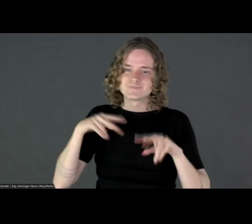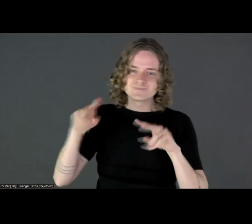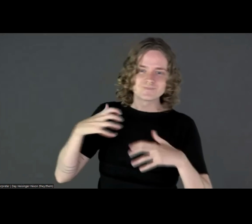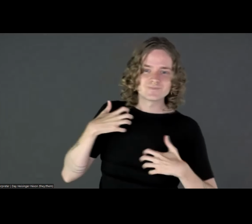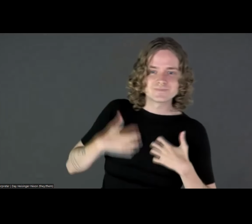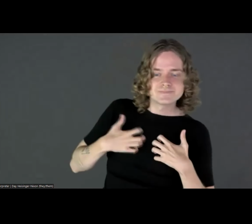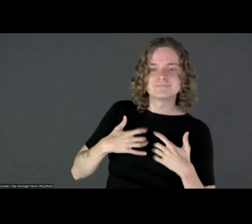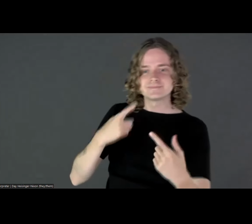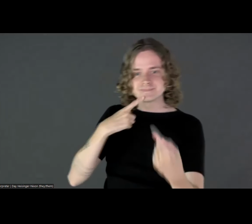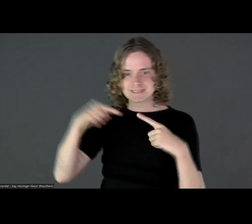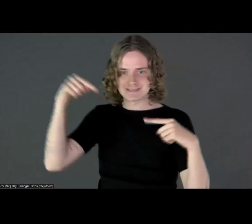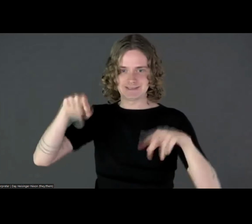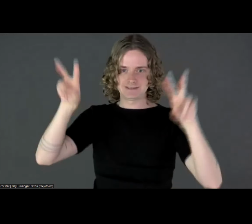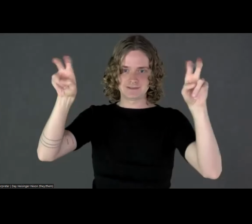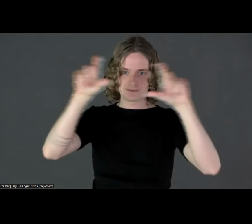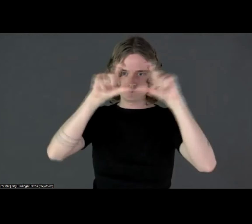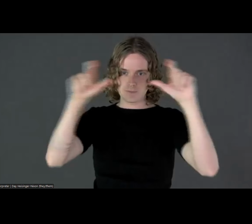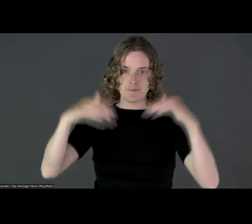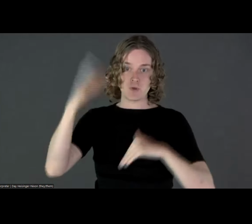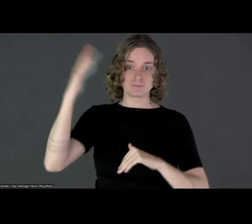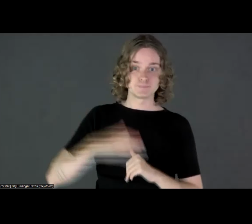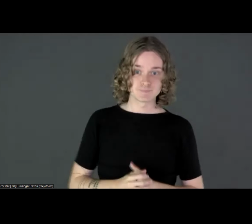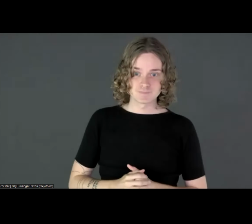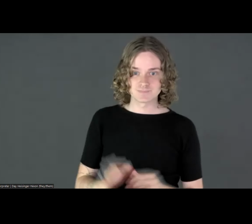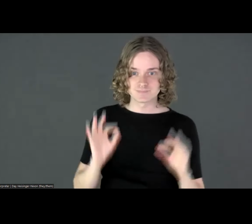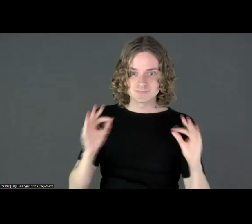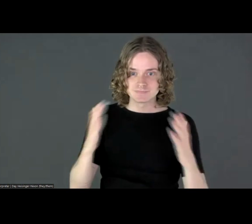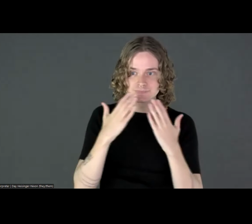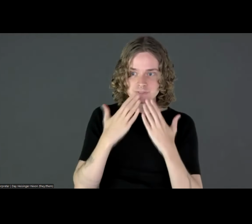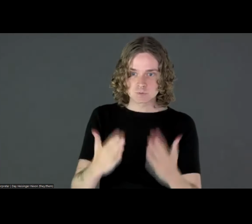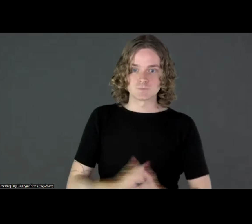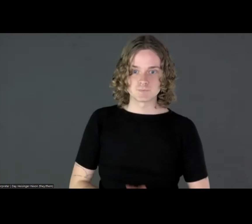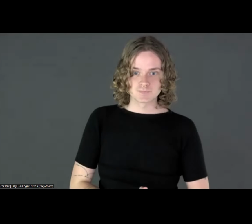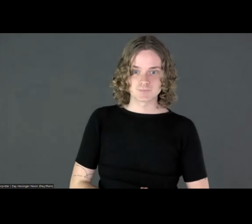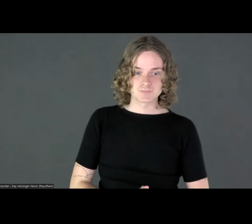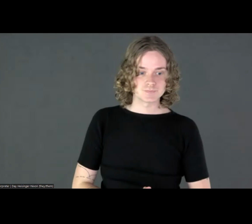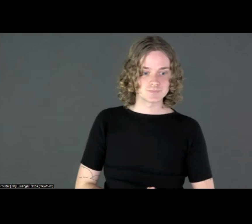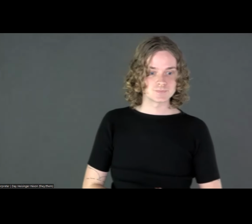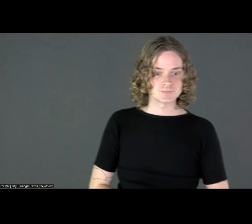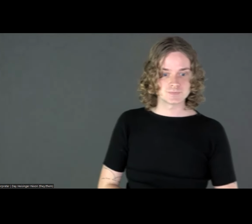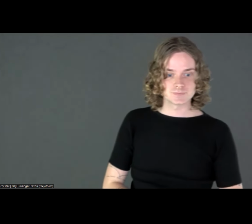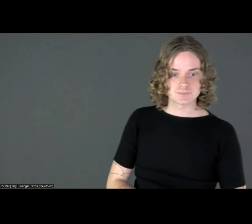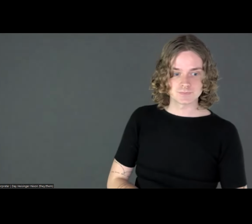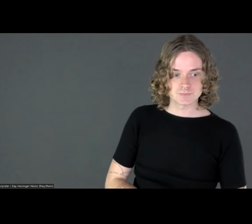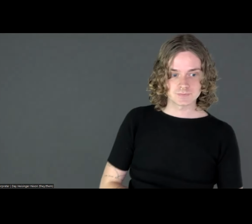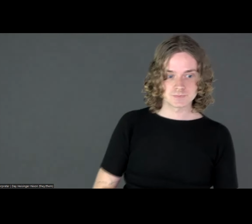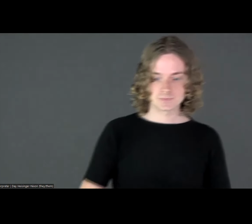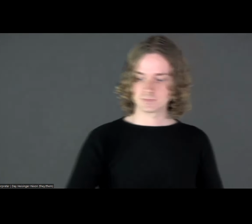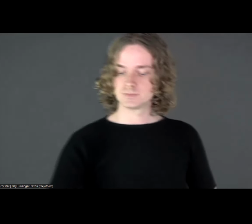This text, document or file is based on live transcription. Communication Access Realtime Translation (CART), captioning, and/or live transcription are provided in order to facilitate communication accessibility and may not be a totally verbatim record of the proceedings. This